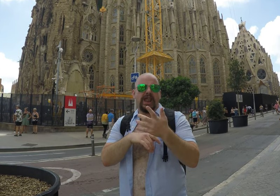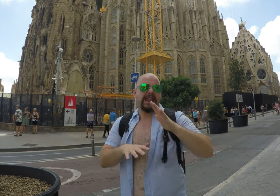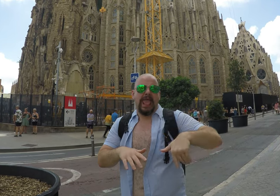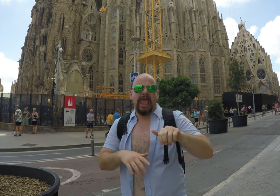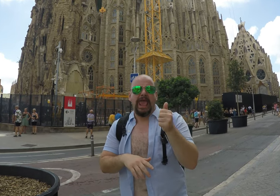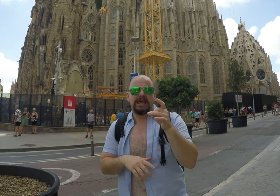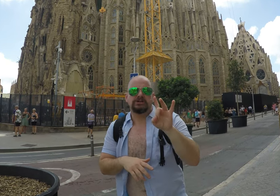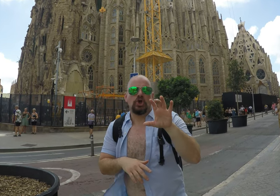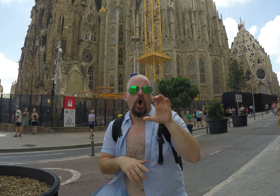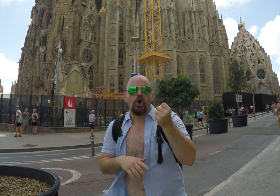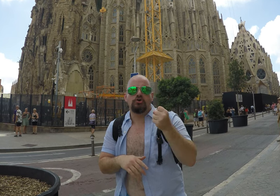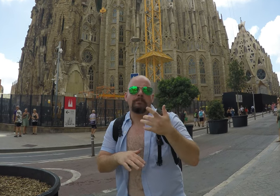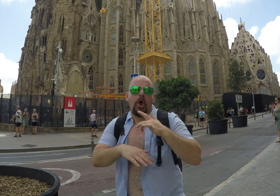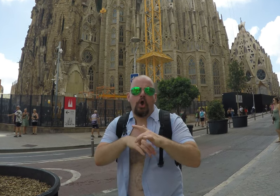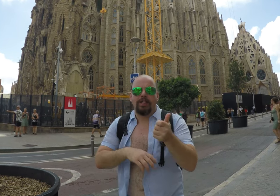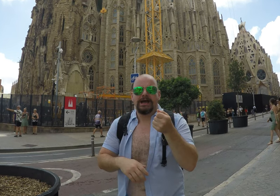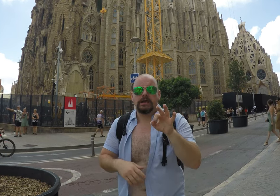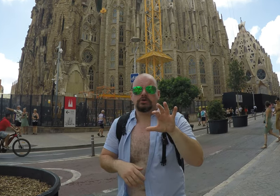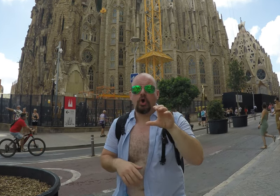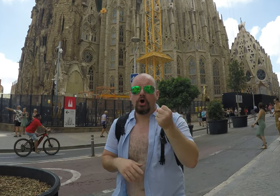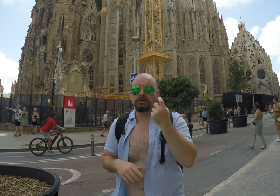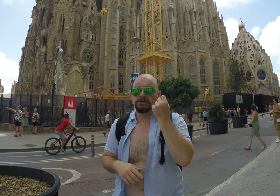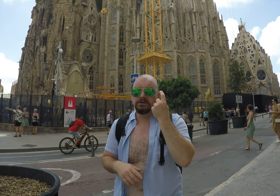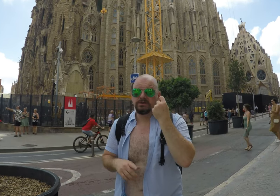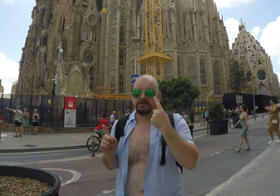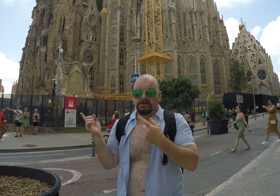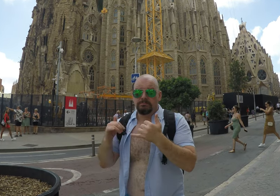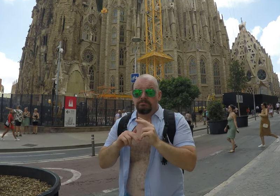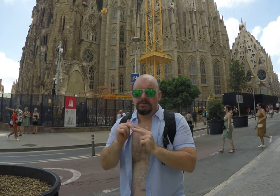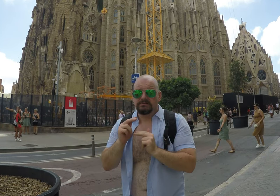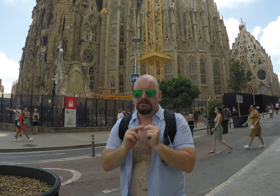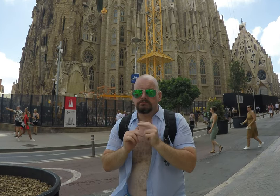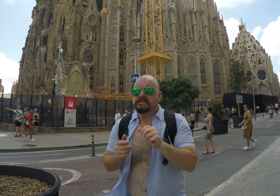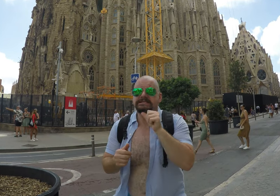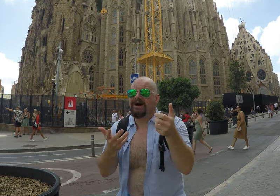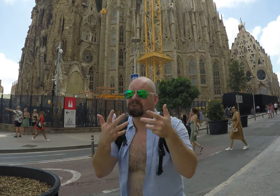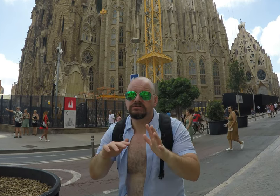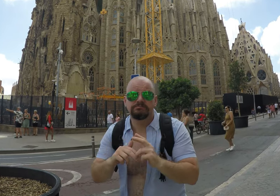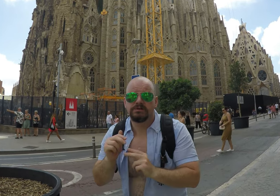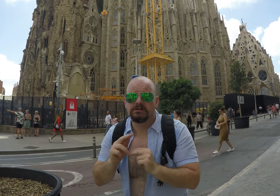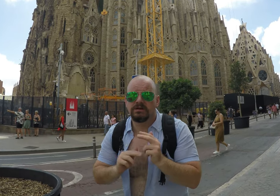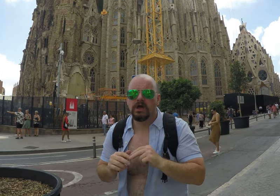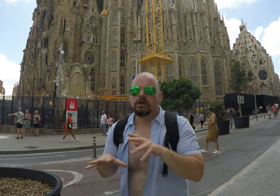well, from late 1800s to early 1900s but you know they are still building and they are not finished!